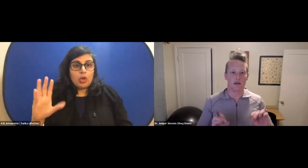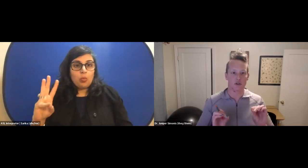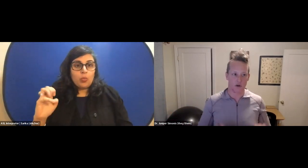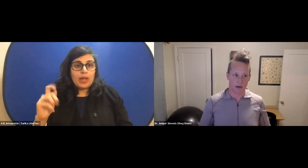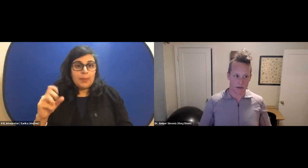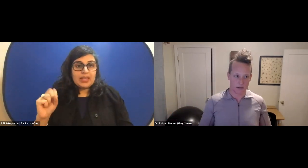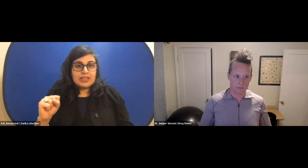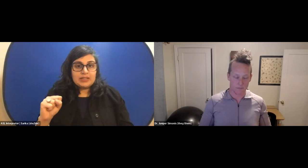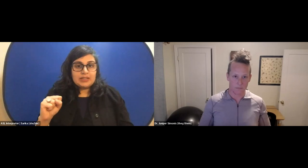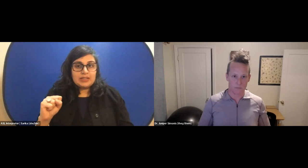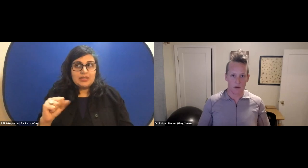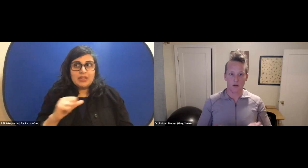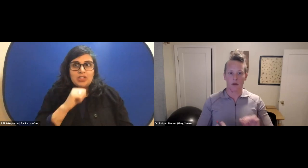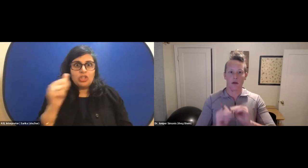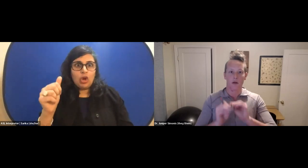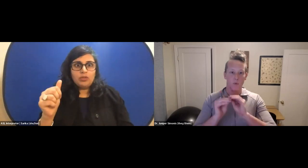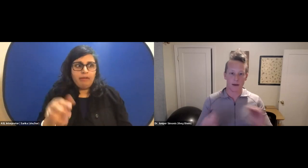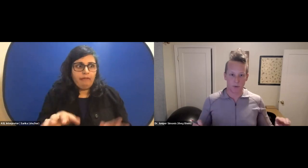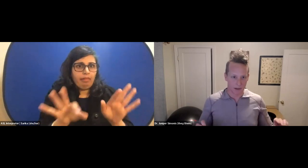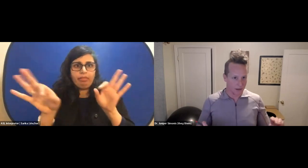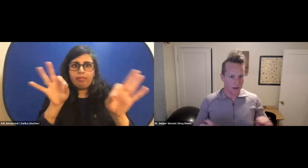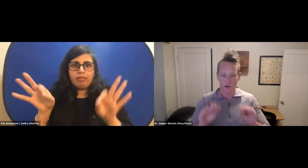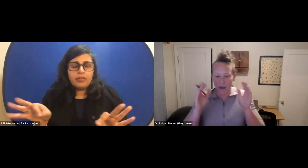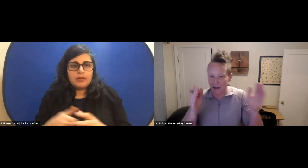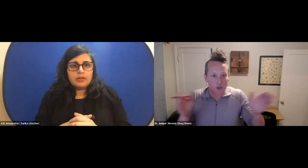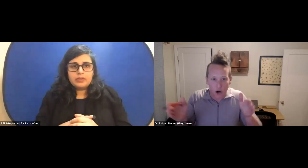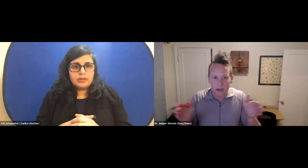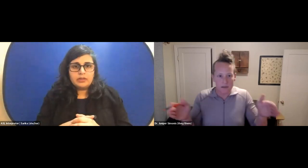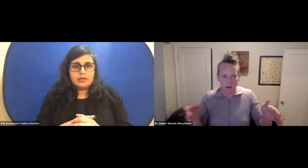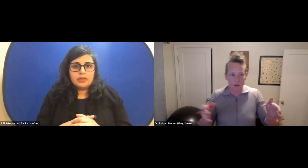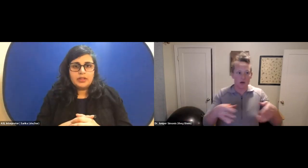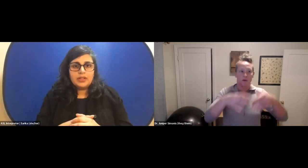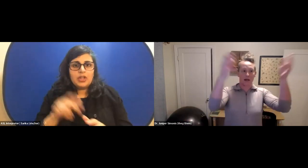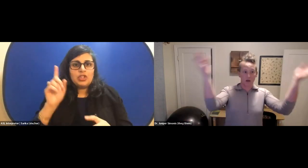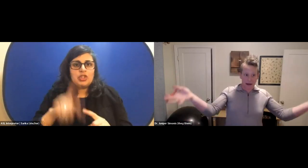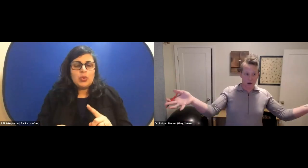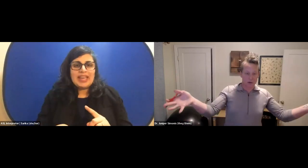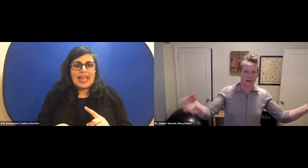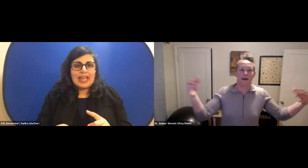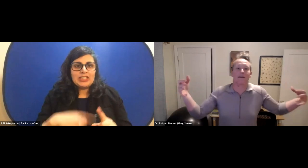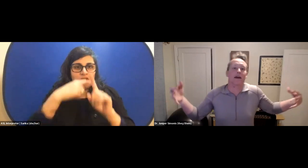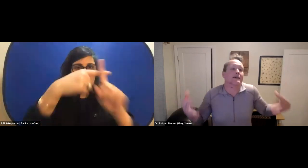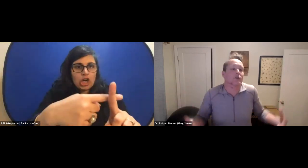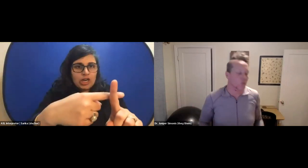little critters. And the fact of the matter is that chemical weapons are